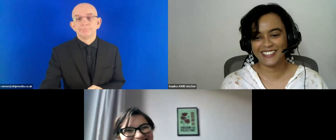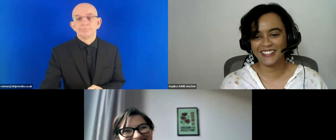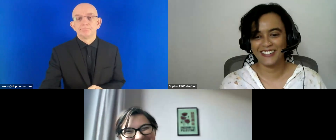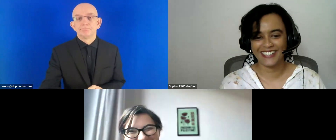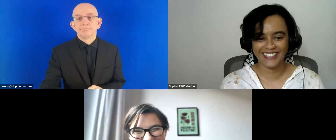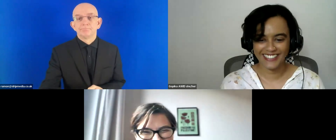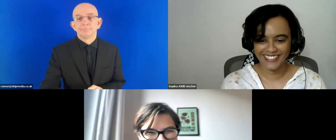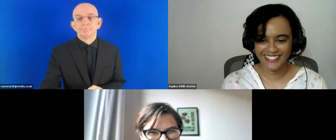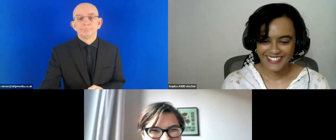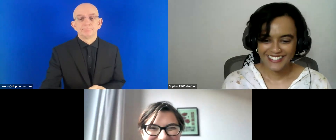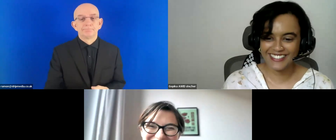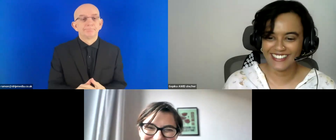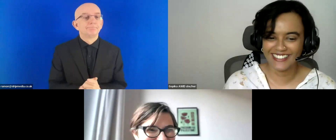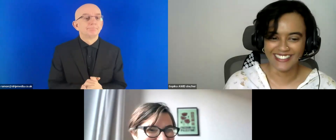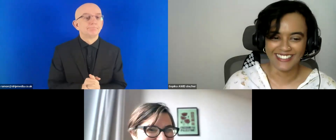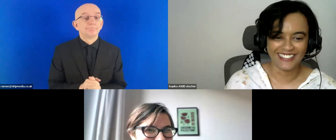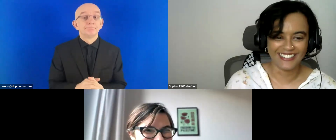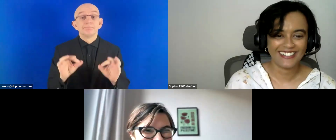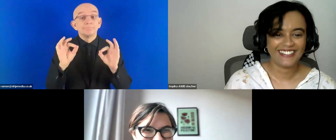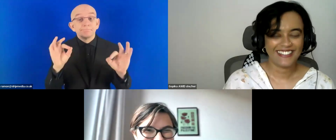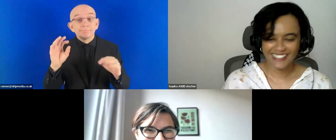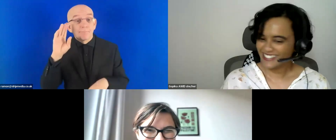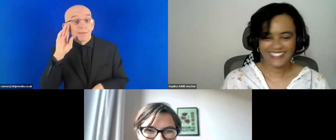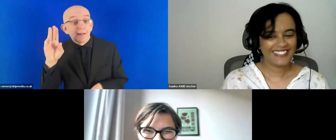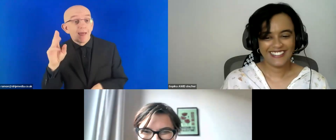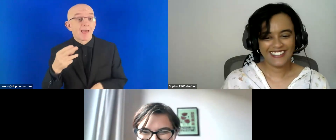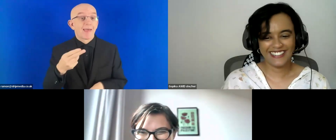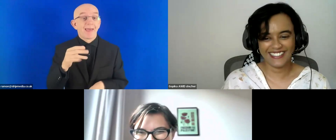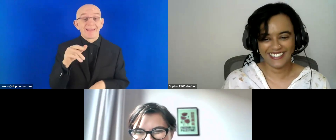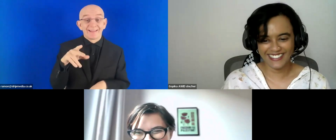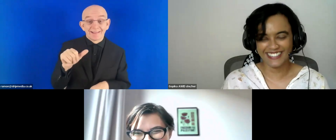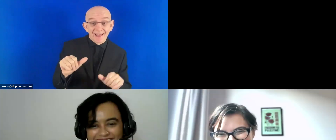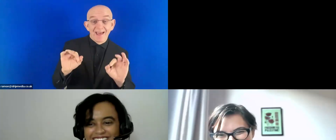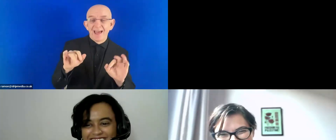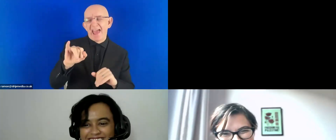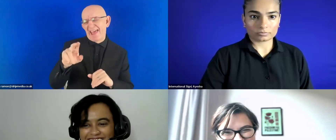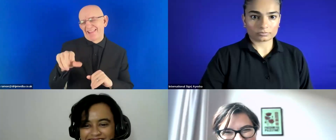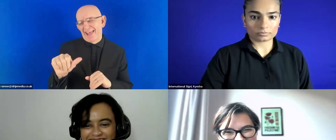How's it going? Exciting. Thank you for asking.